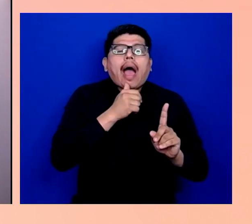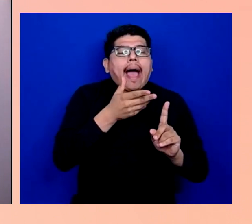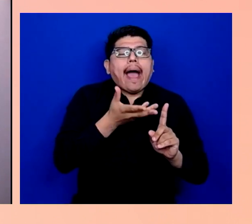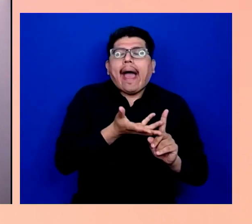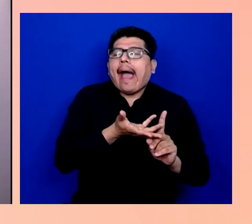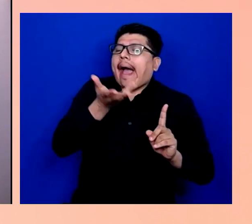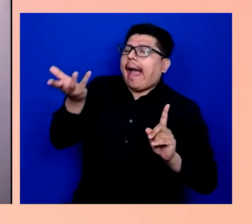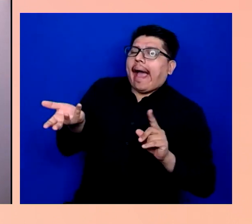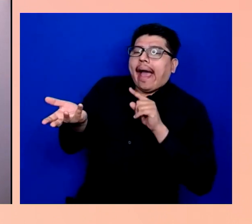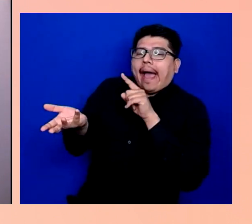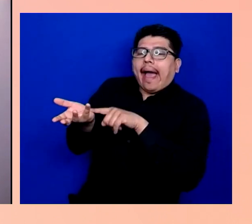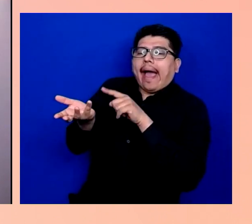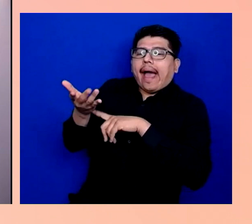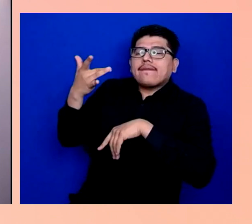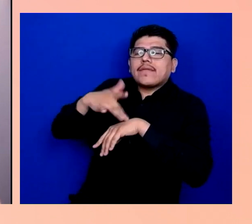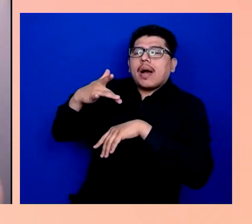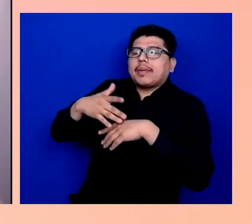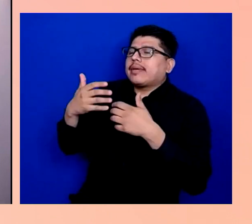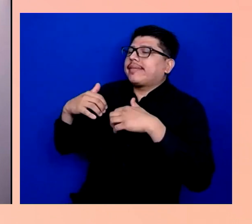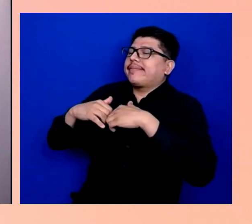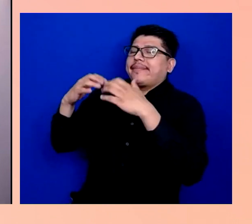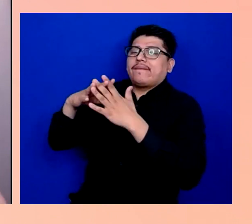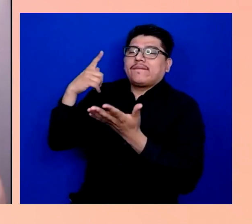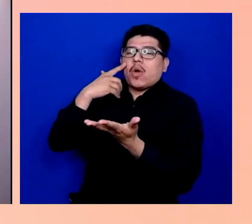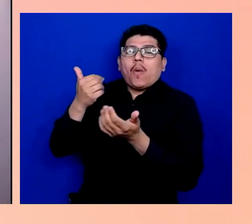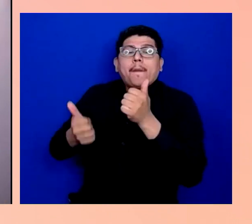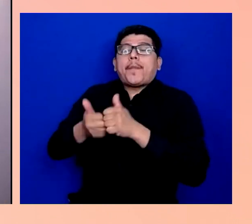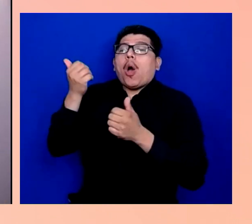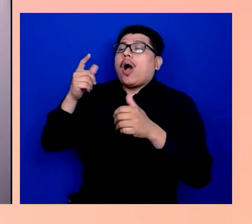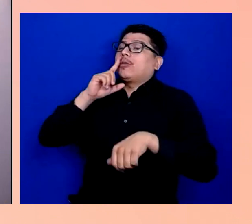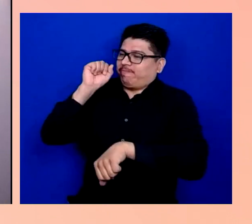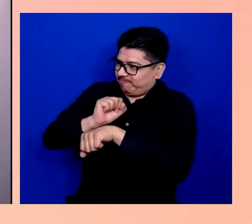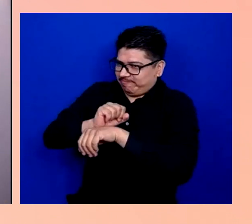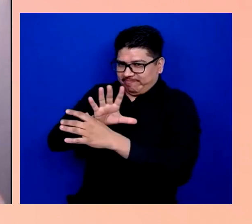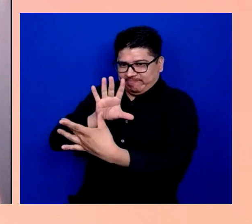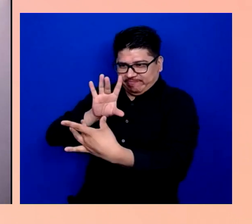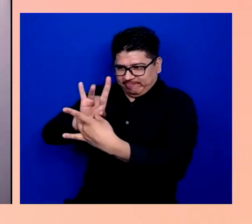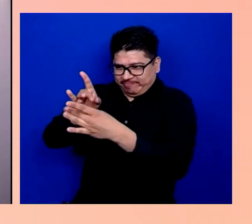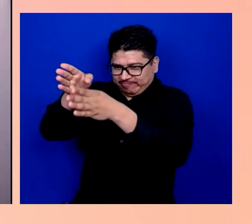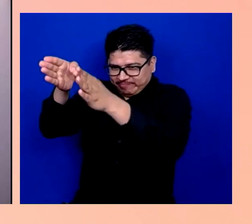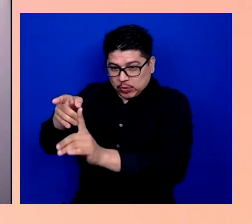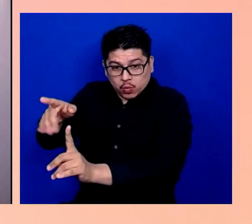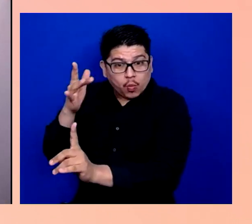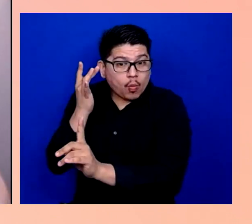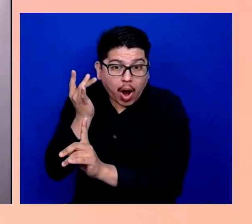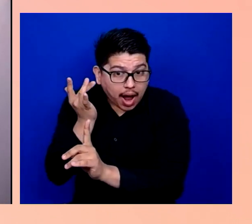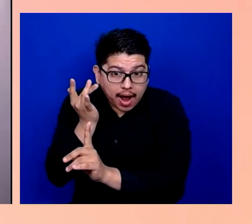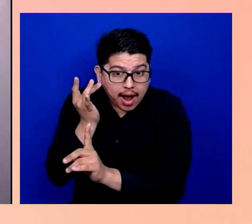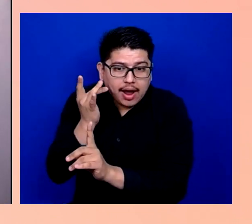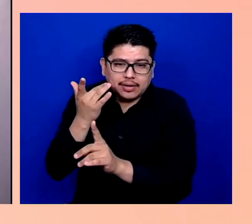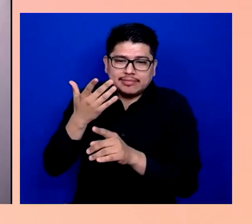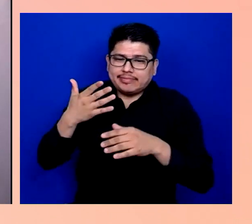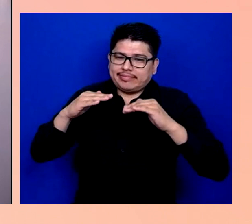the most authentic way because of systemic oppression, because of inequitable access to tech.